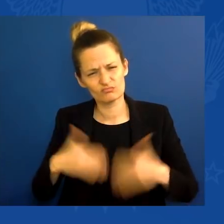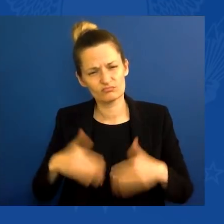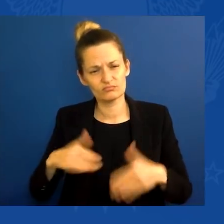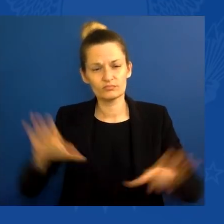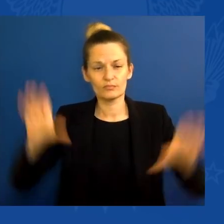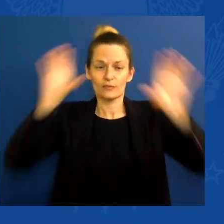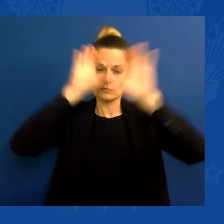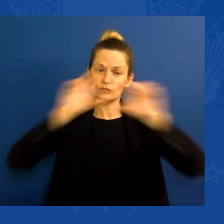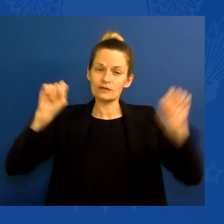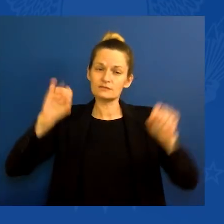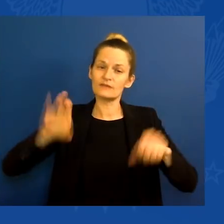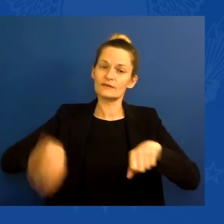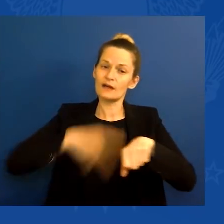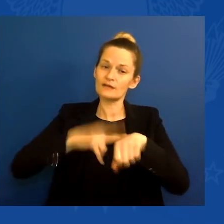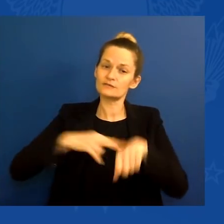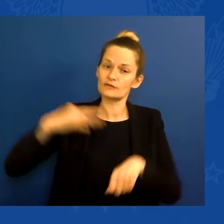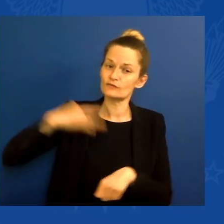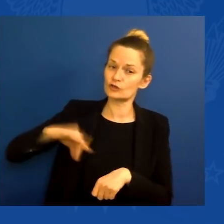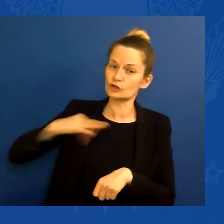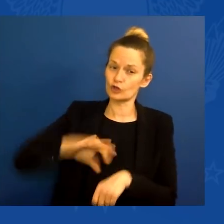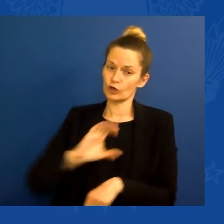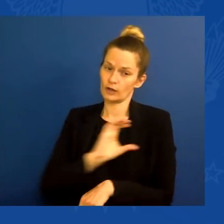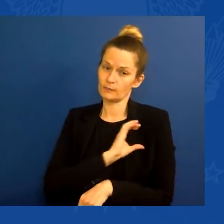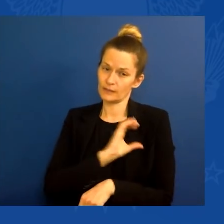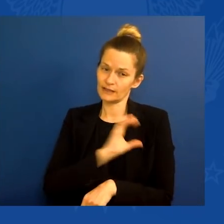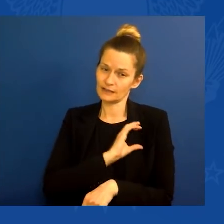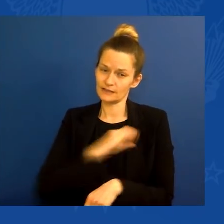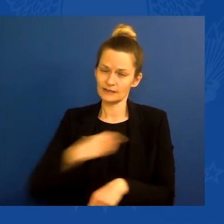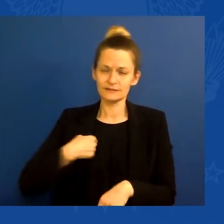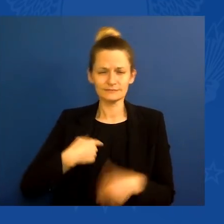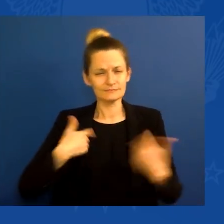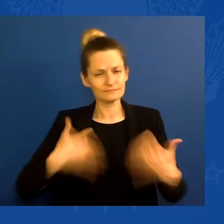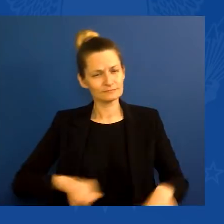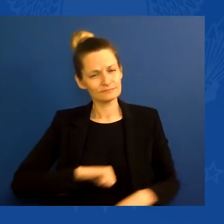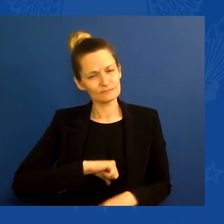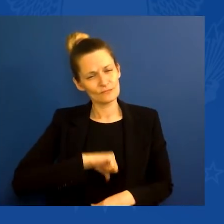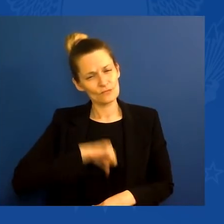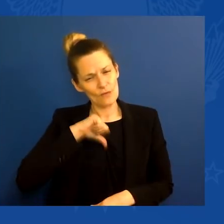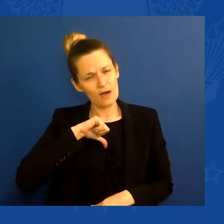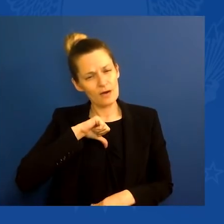across this great nation to say that we stand with you. We mourn with each of you.